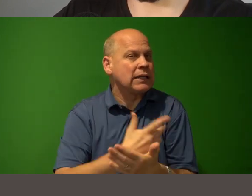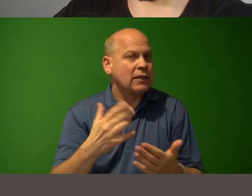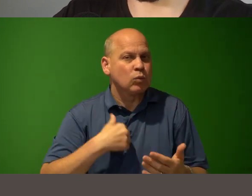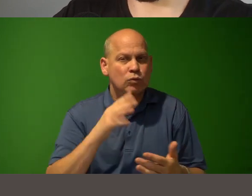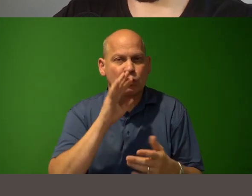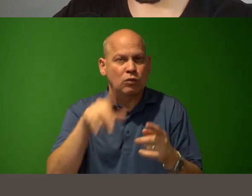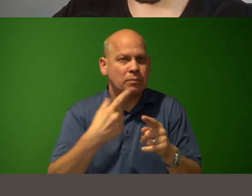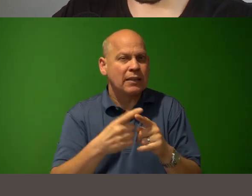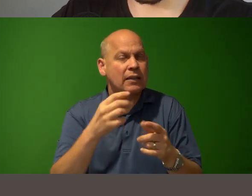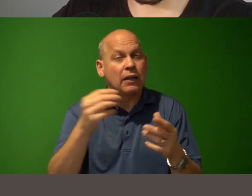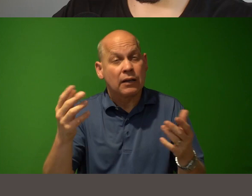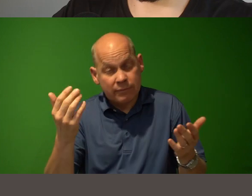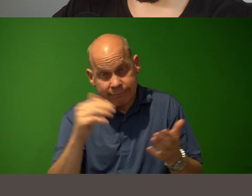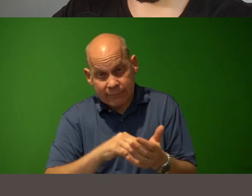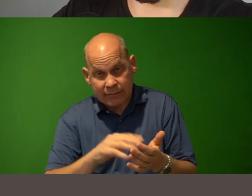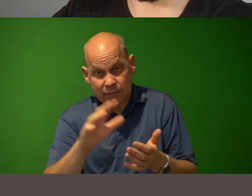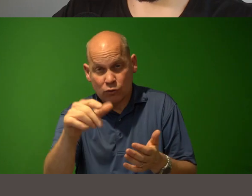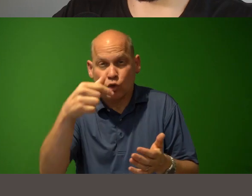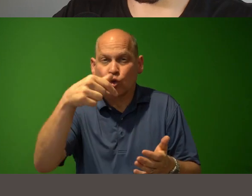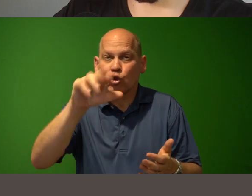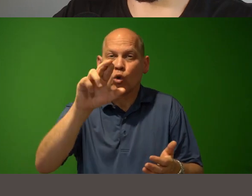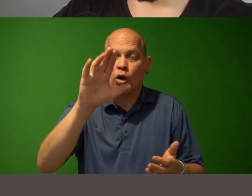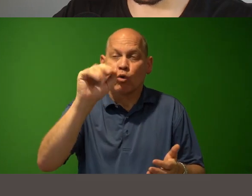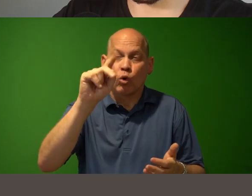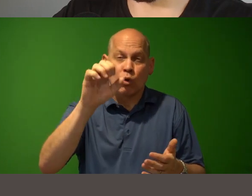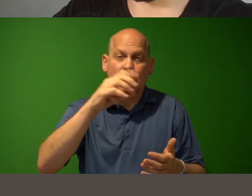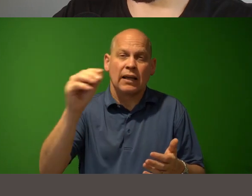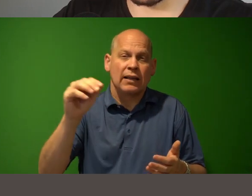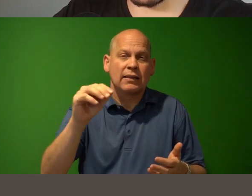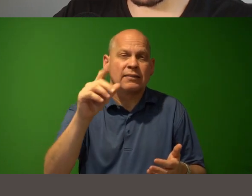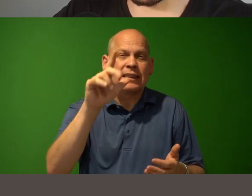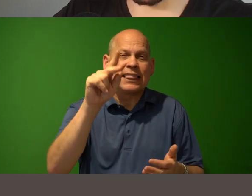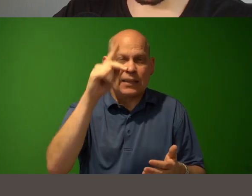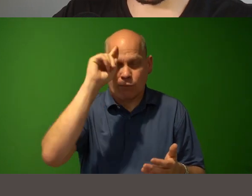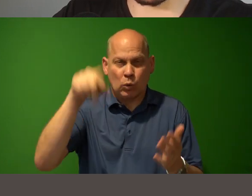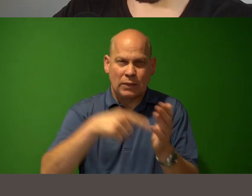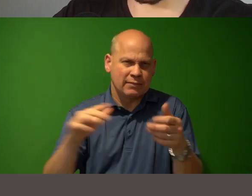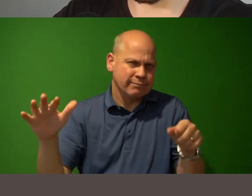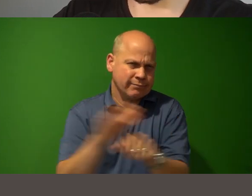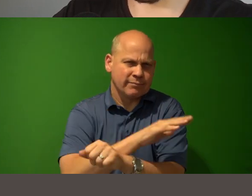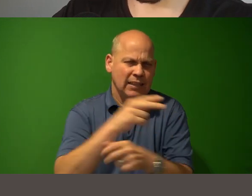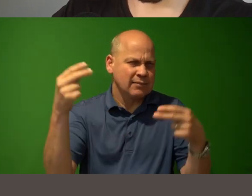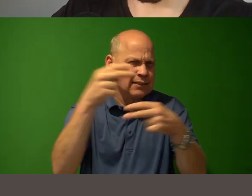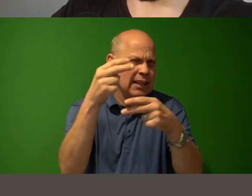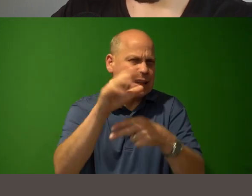And again, QR code and link for this entire deck. It was a pleasure talking to all